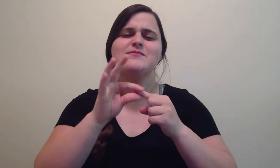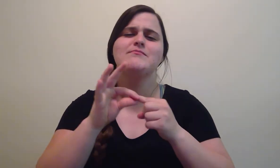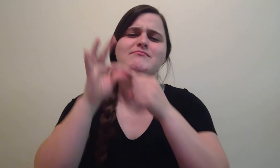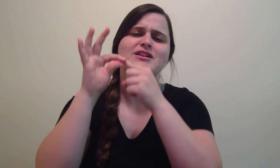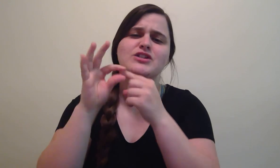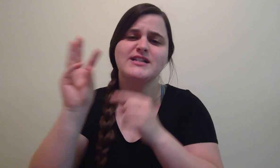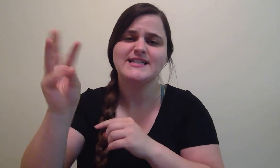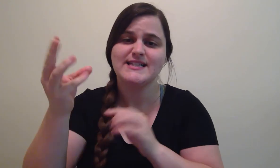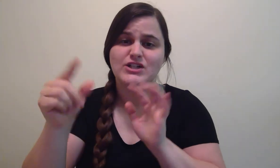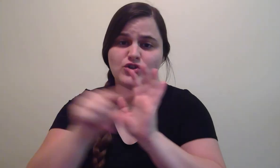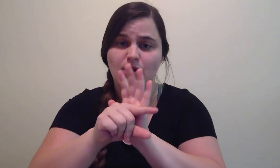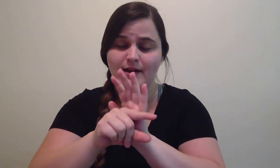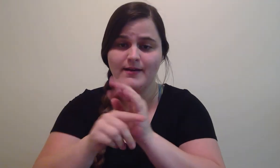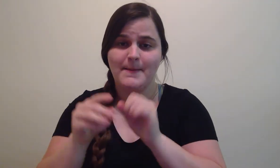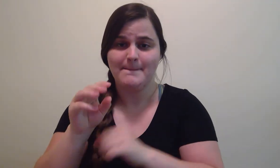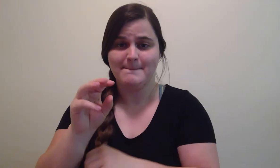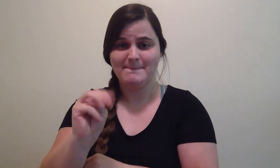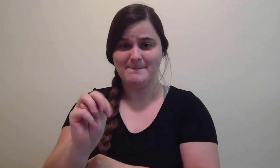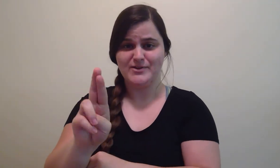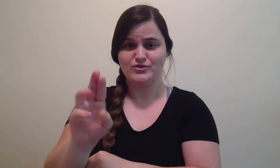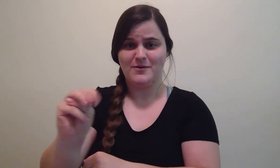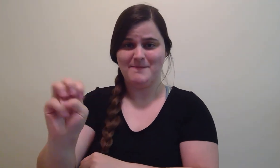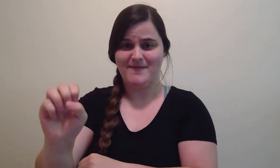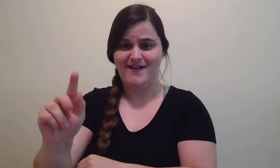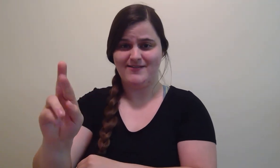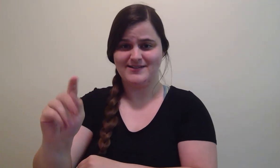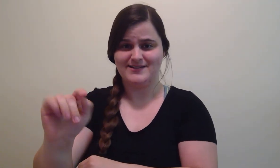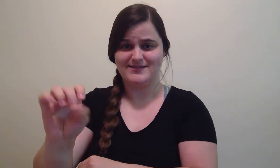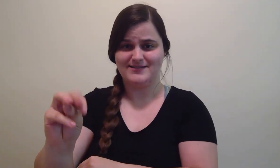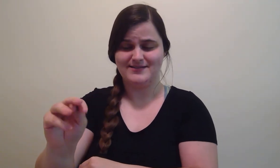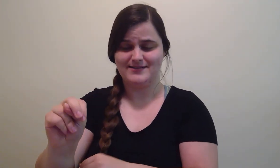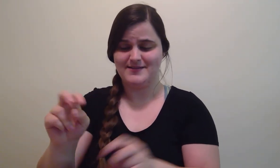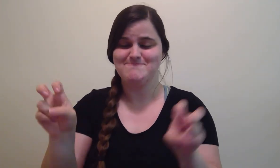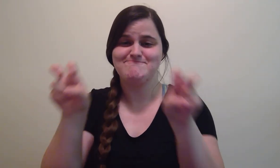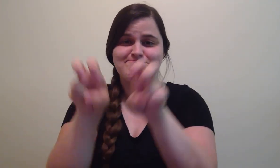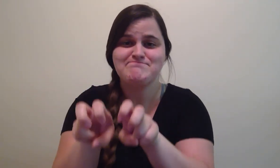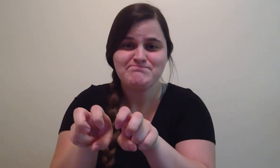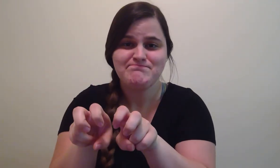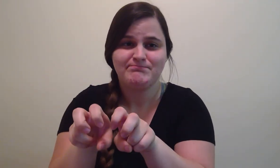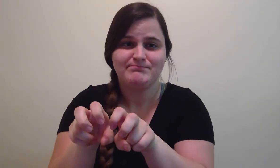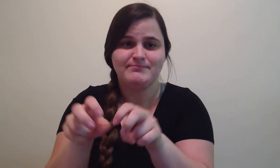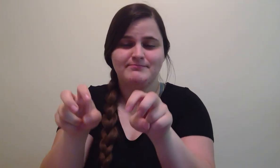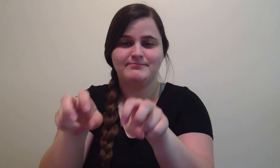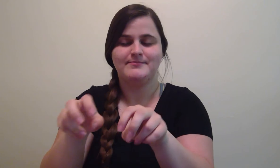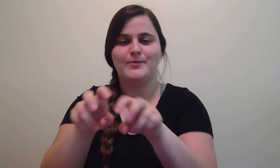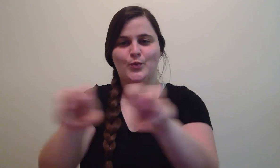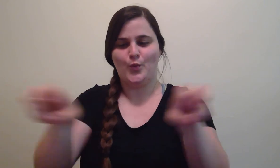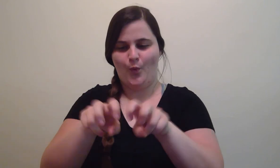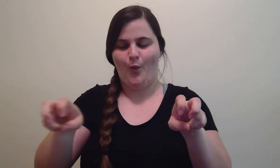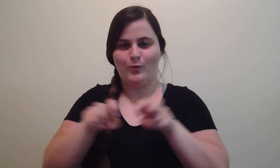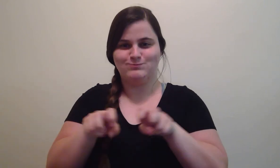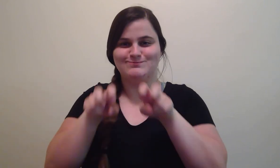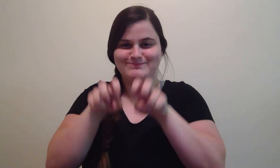Especially in the sixth grade, after Mr. Mertins sat us right next to each other in the third row back.